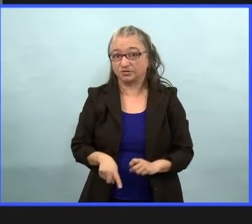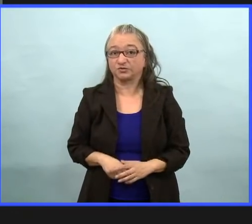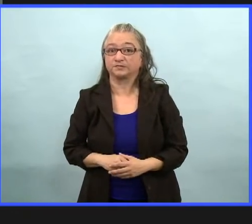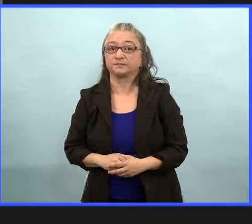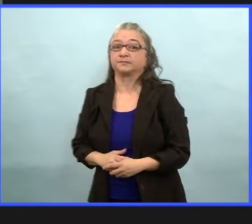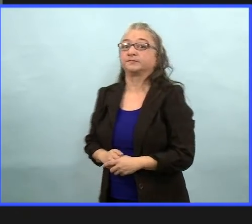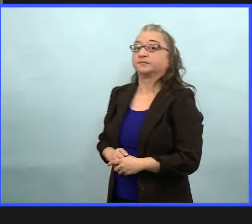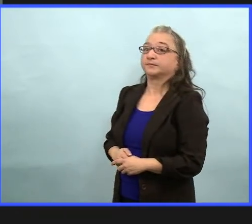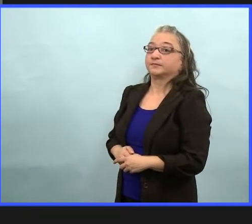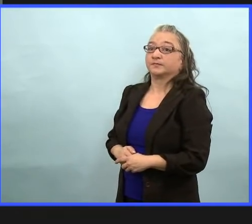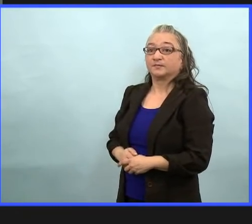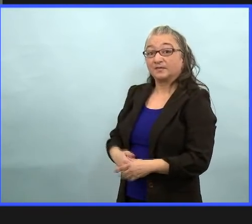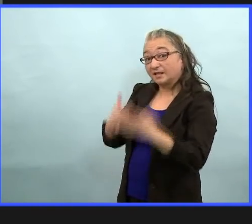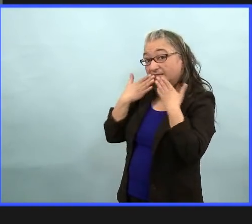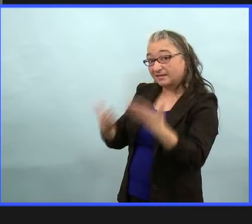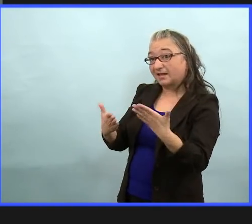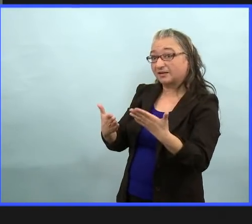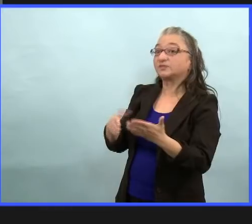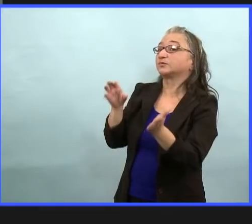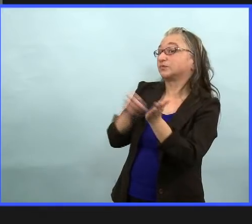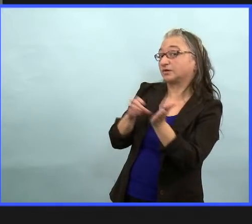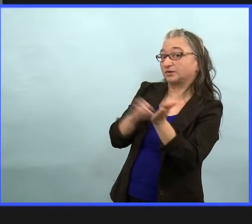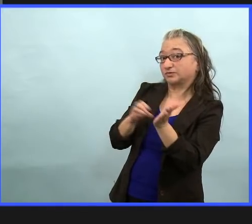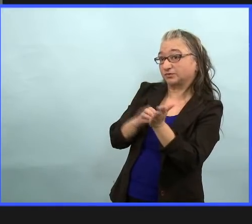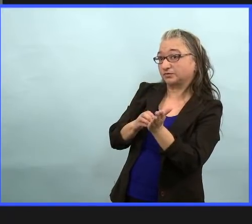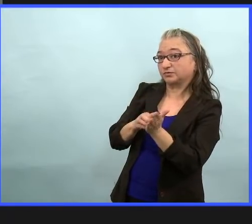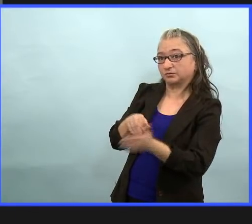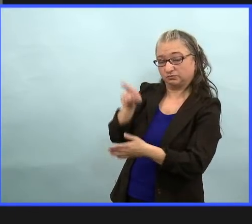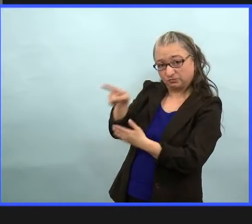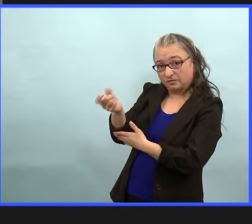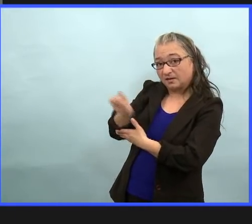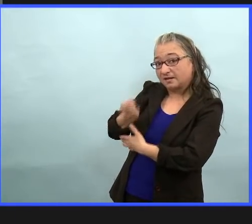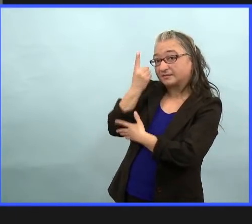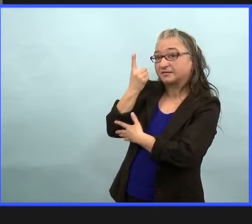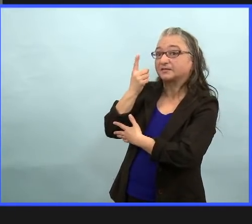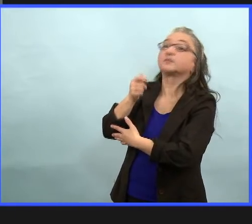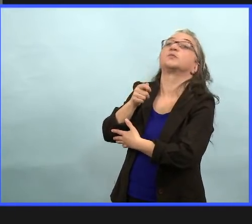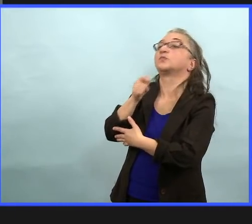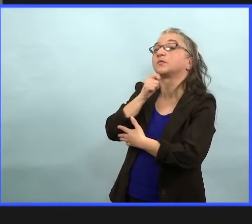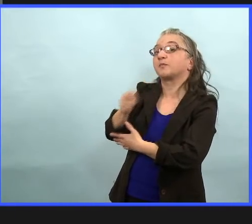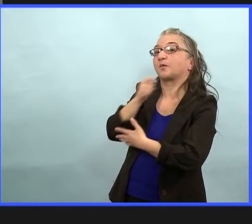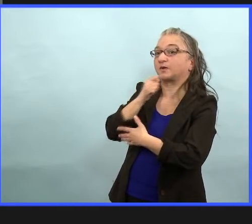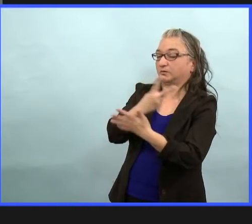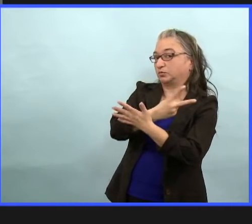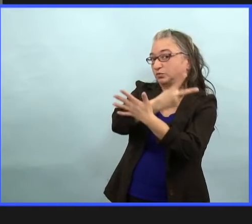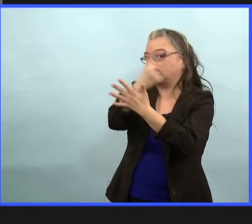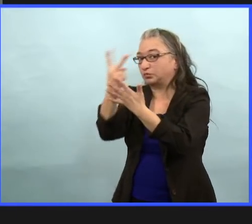our reporters on the line you will have one preliminary and one follow-up question we ask